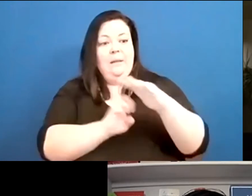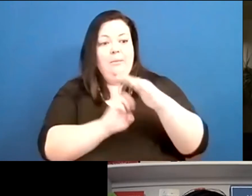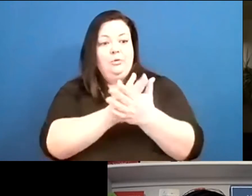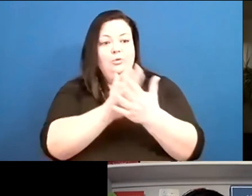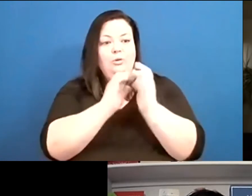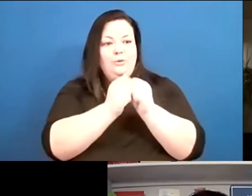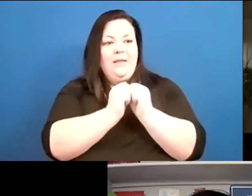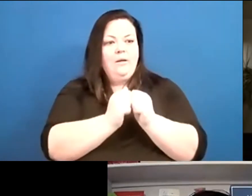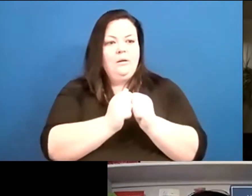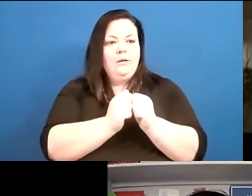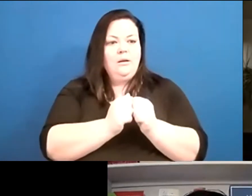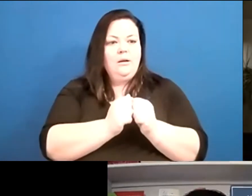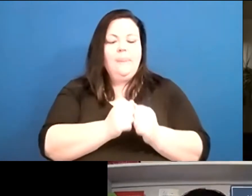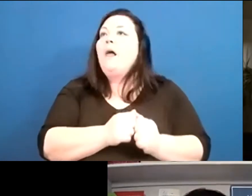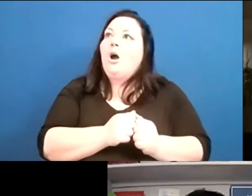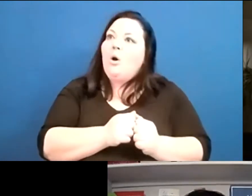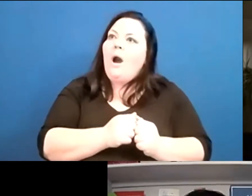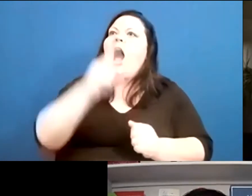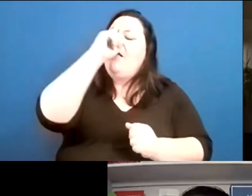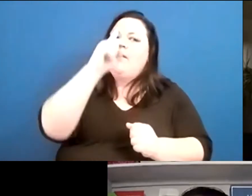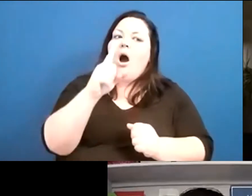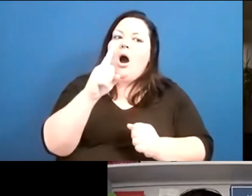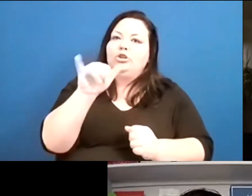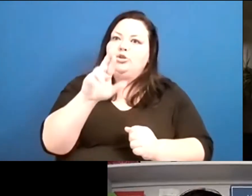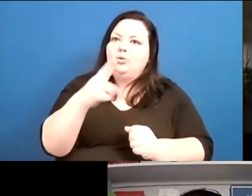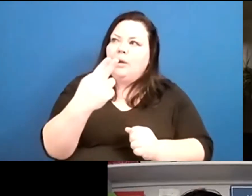Oh, I thought we went to junior high together for some reason. -Probably,